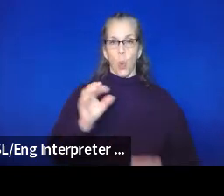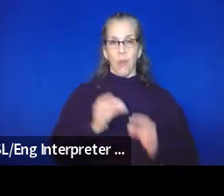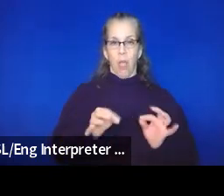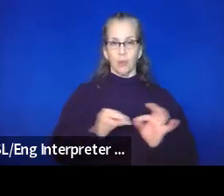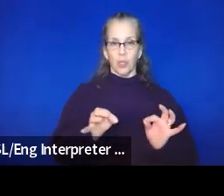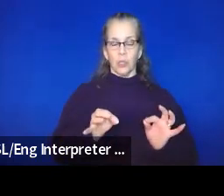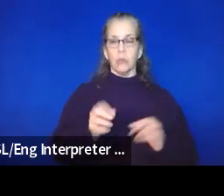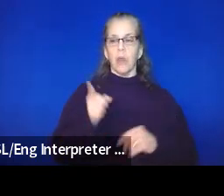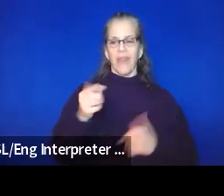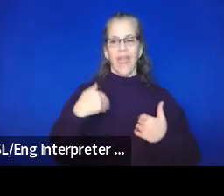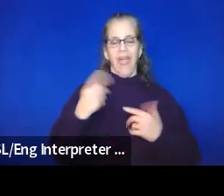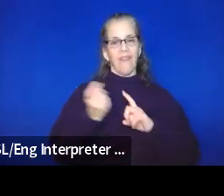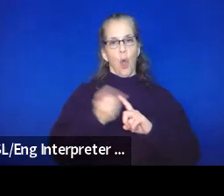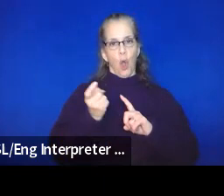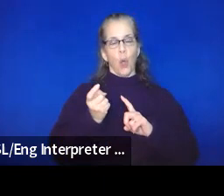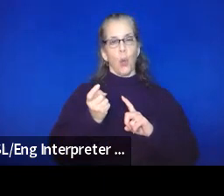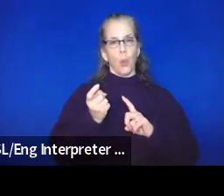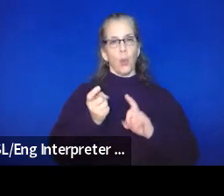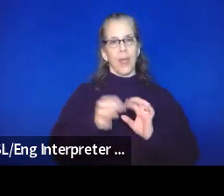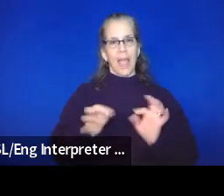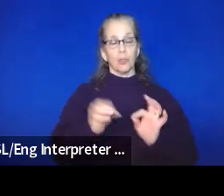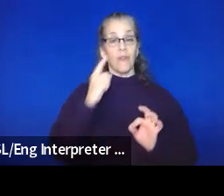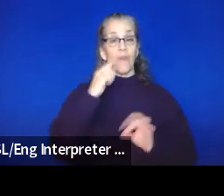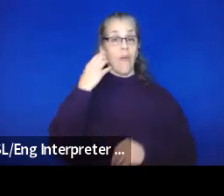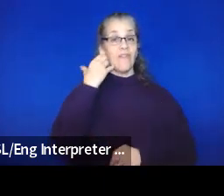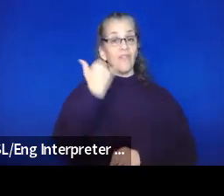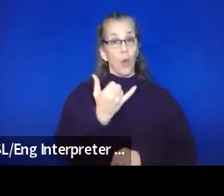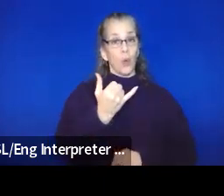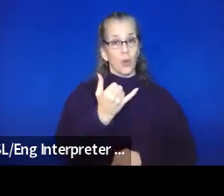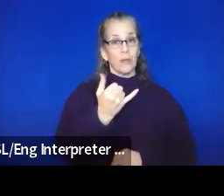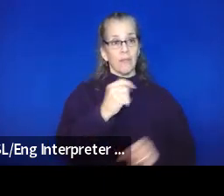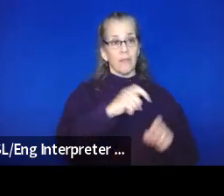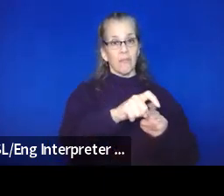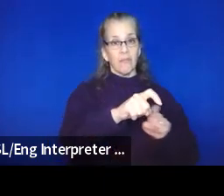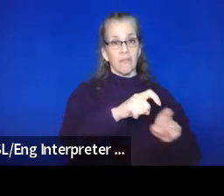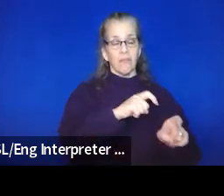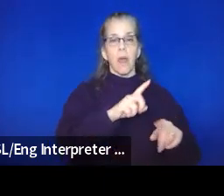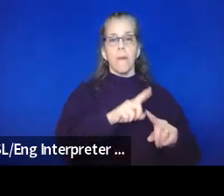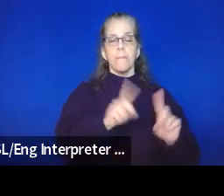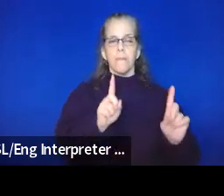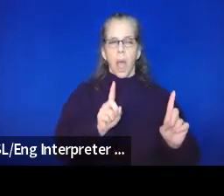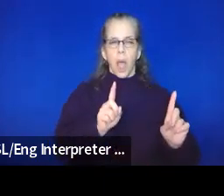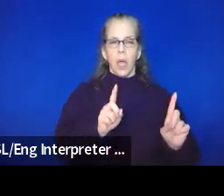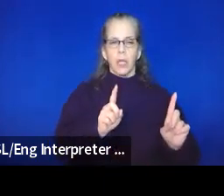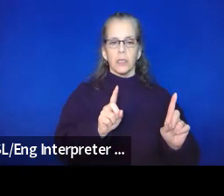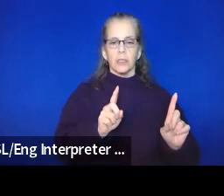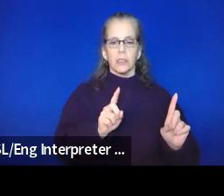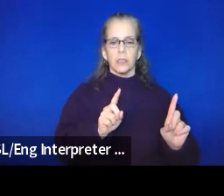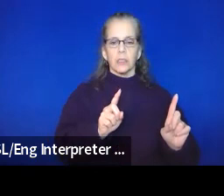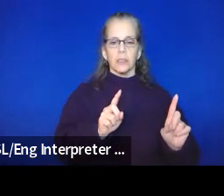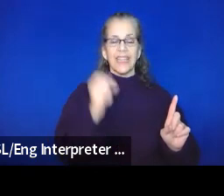auto caption for phone calls, but then it reverts to a human if the auto captions aren't